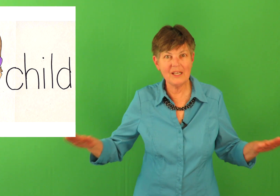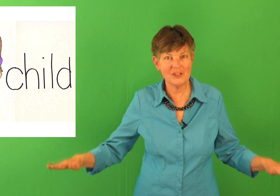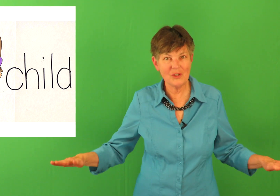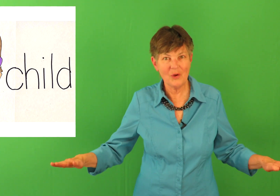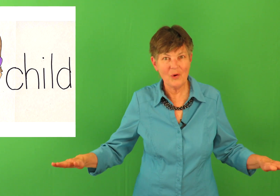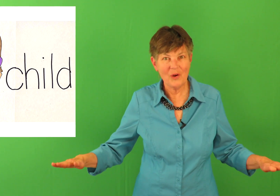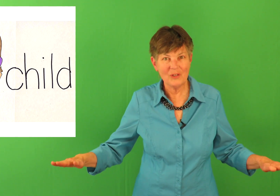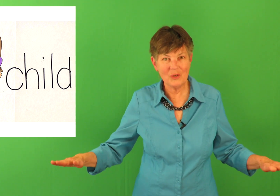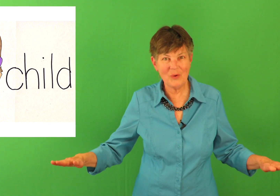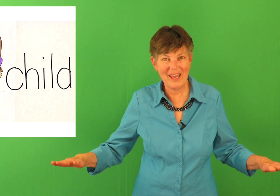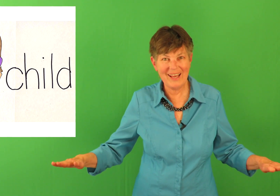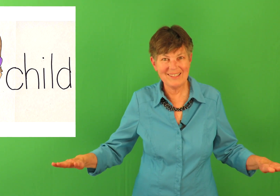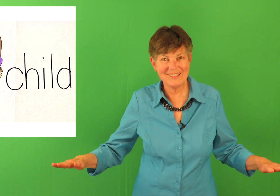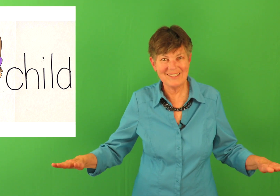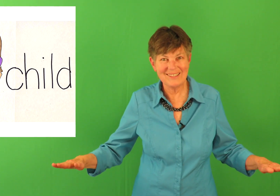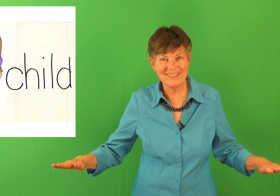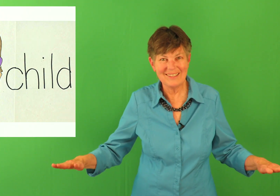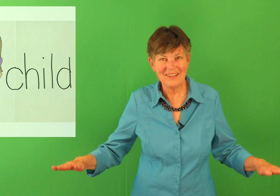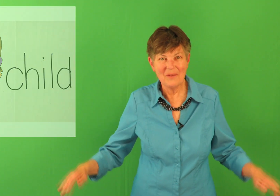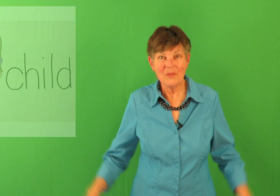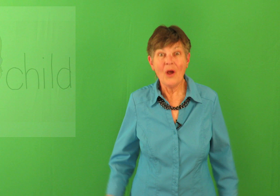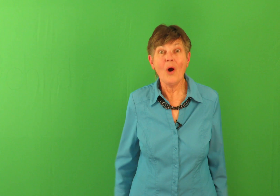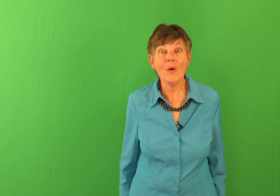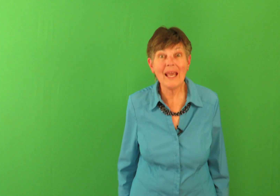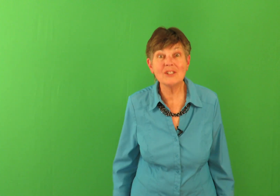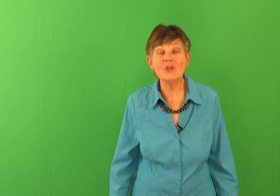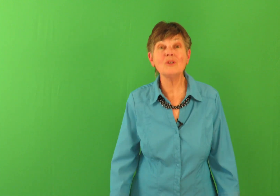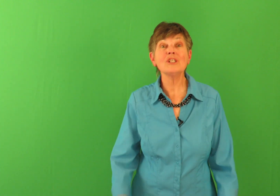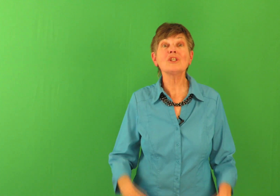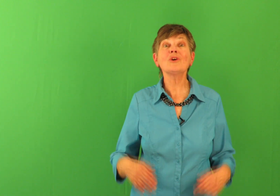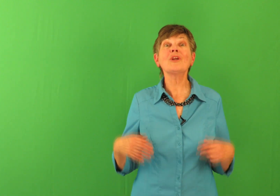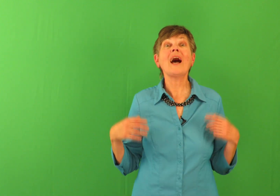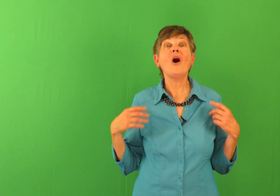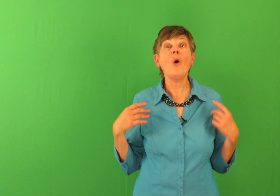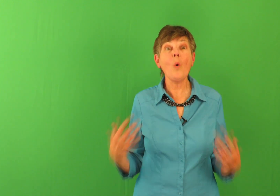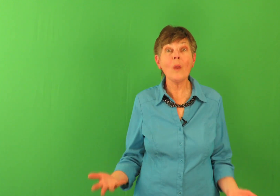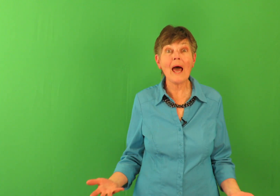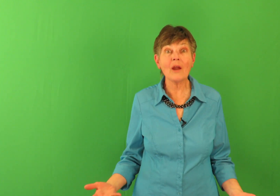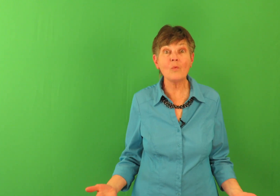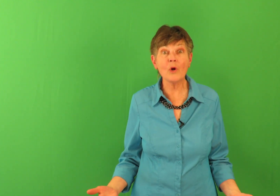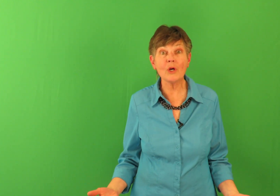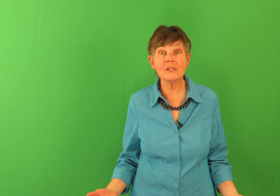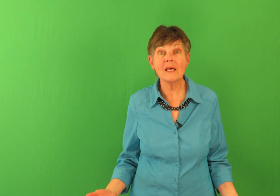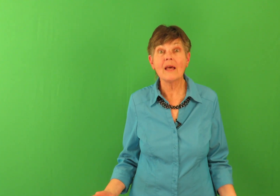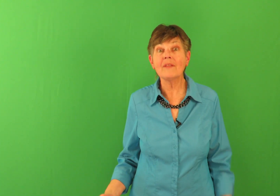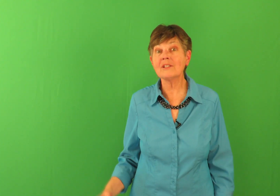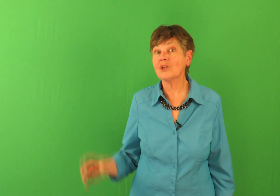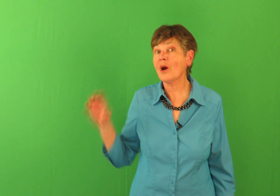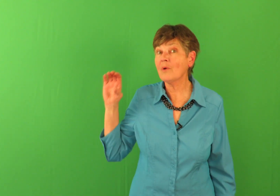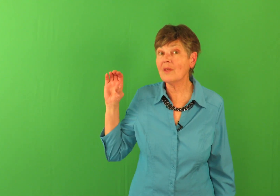is two hands okay so you just learned a whole lot of words that start with a